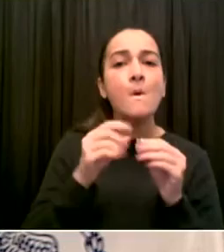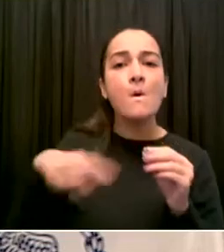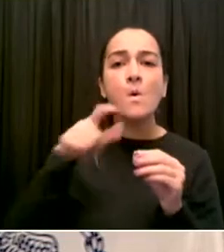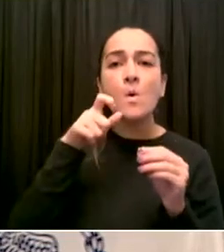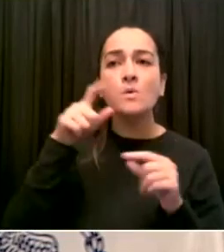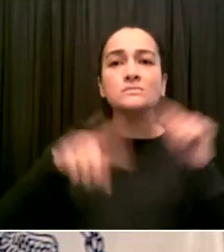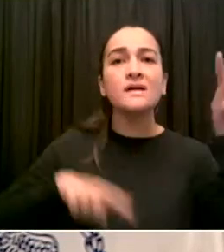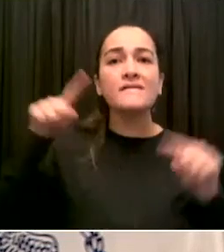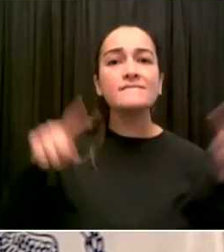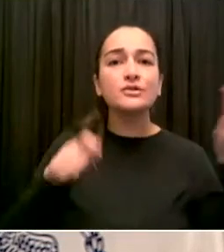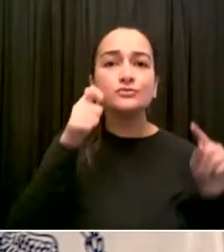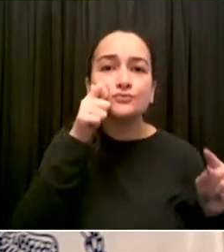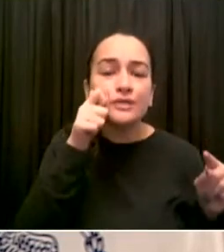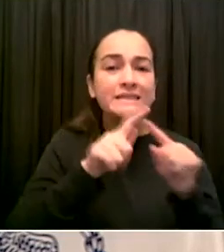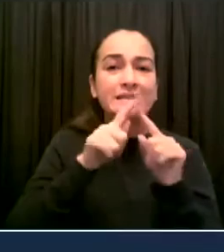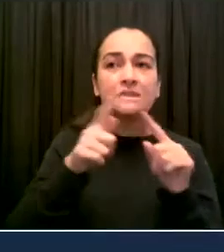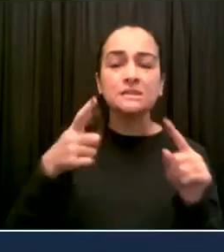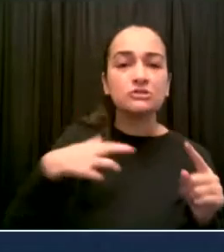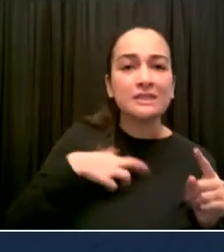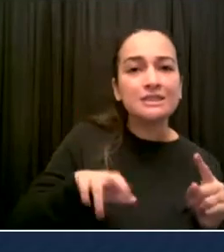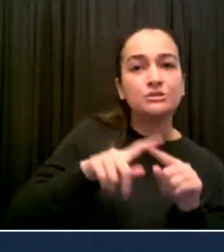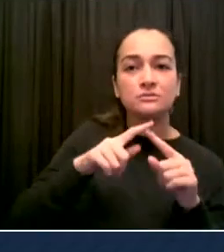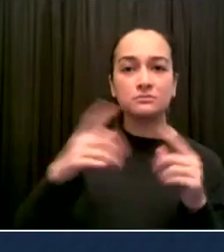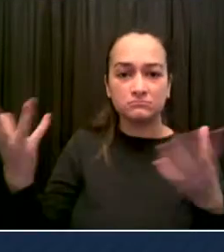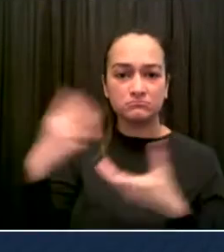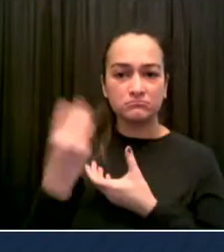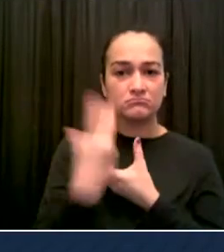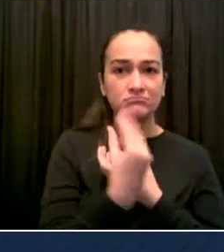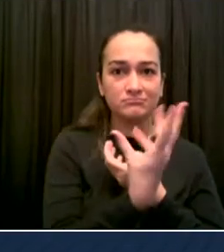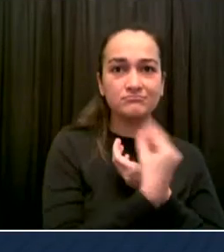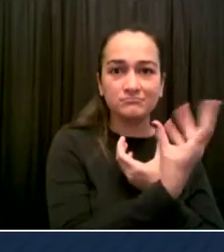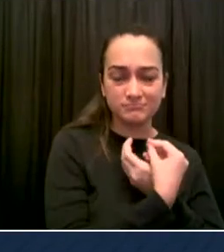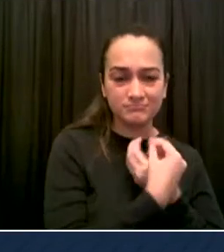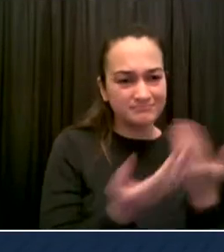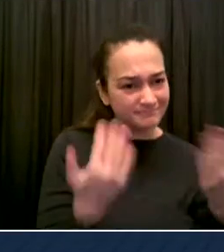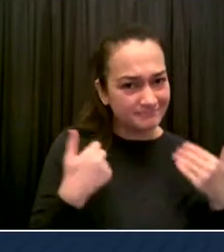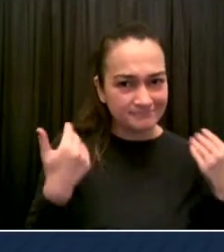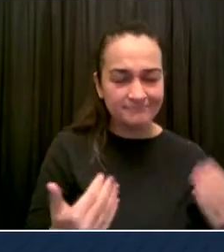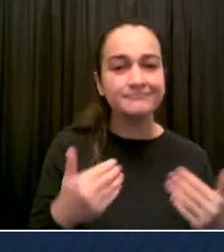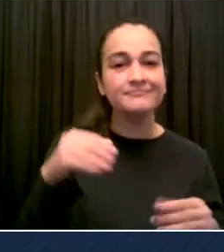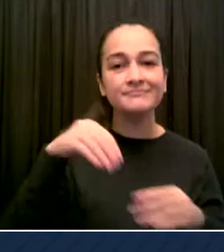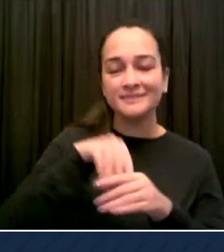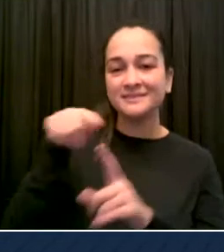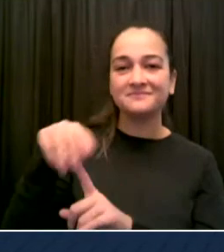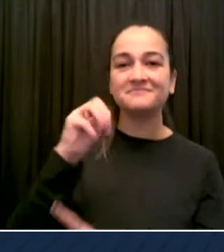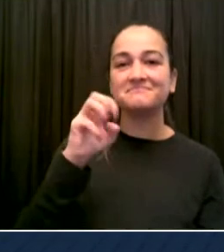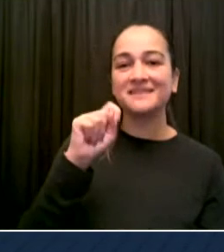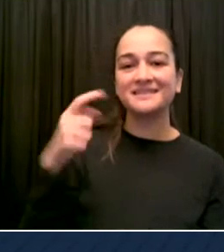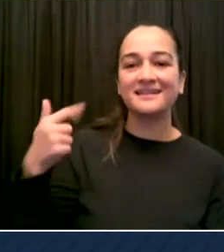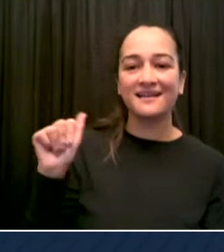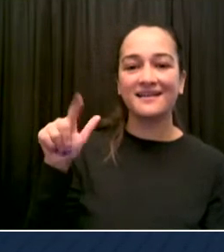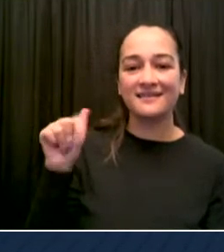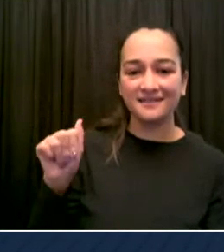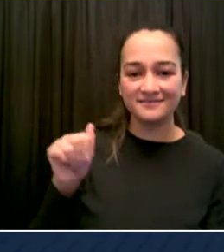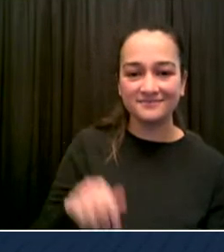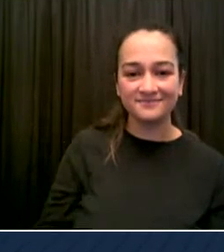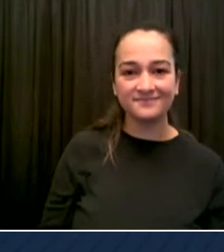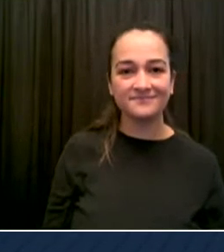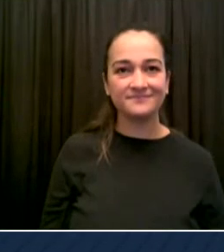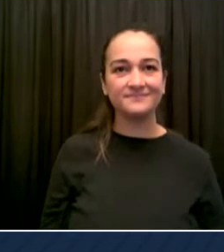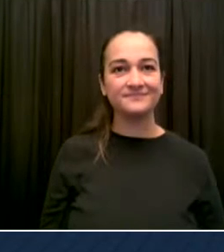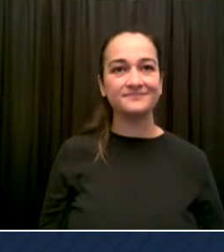OF THE INDUSTRY IN THIS CITY